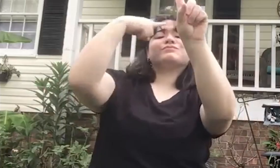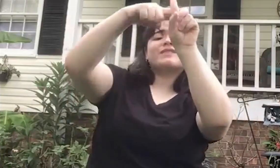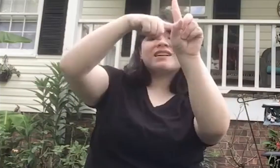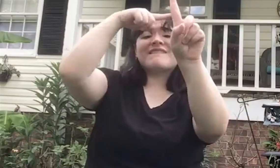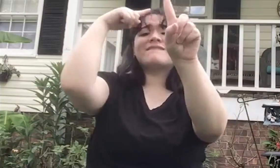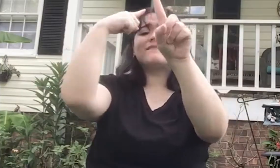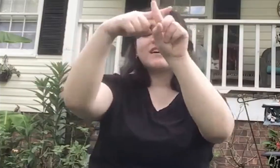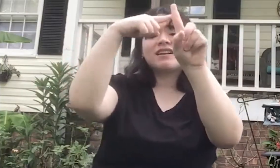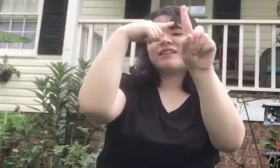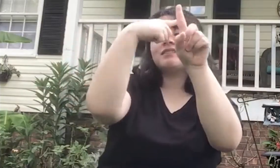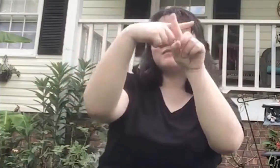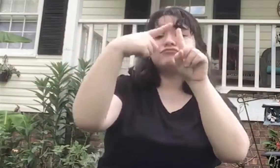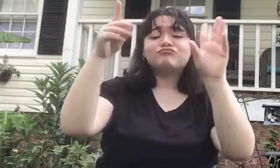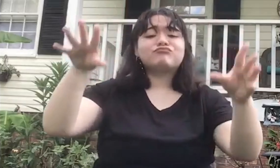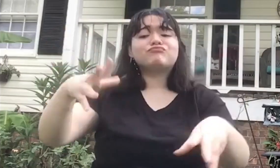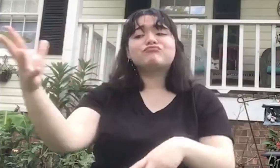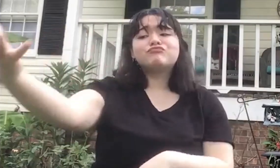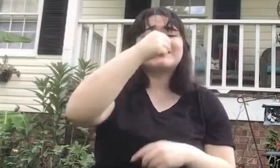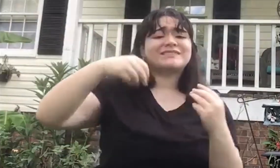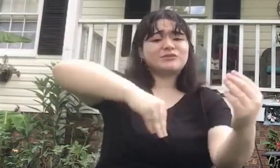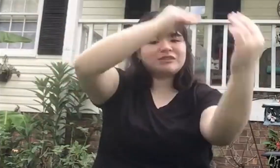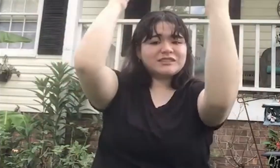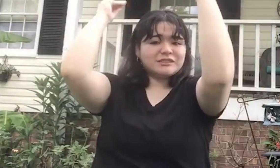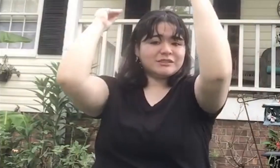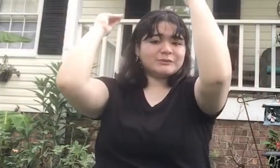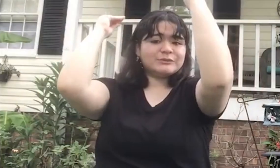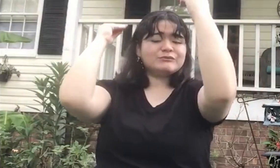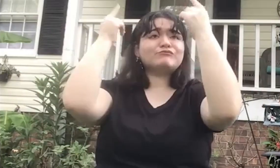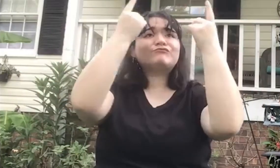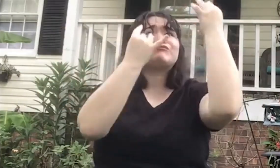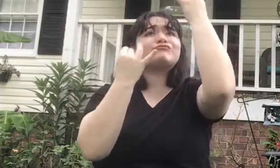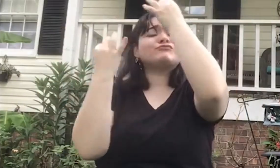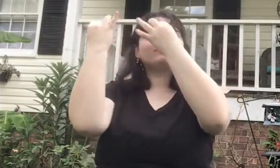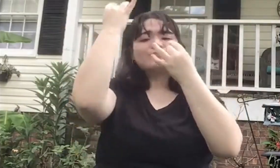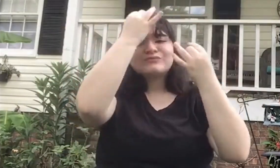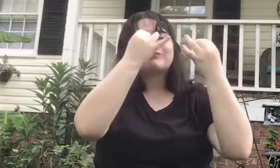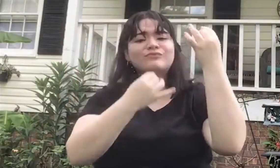even though it may not seem. So raise your heads and tip your caps